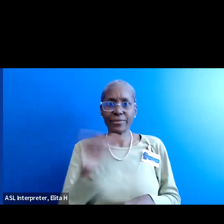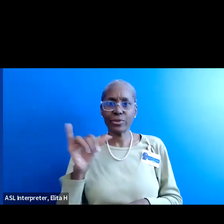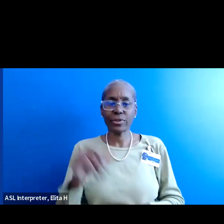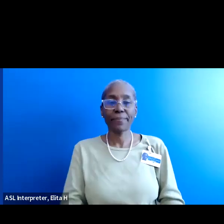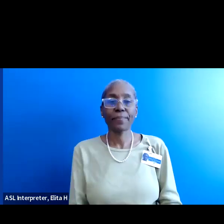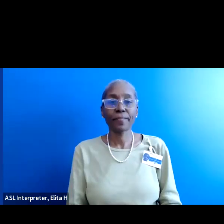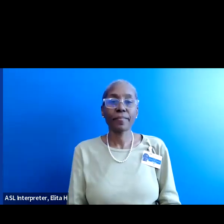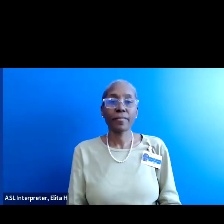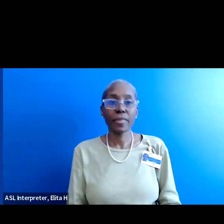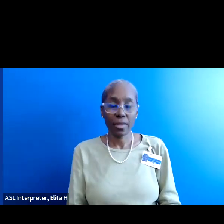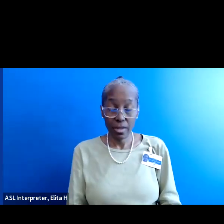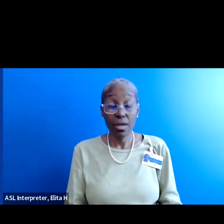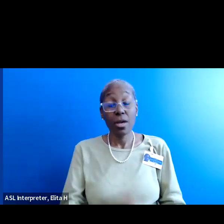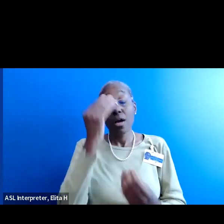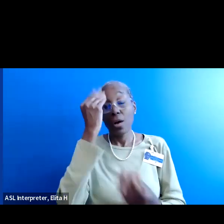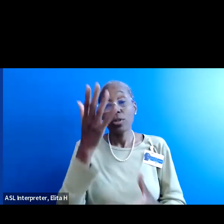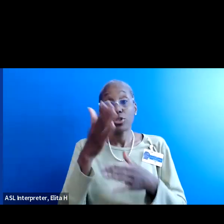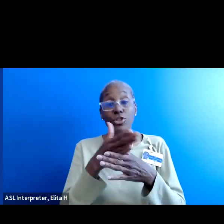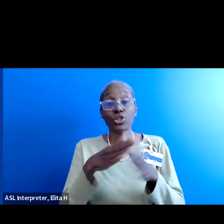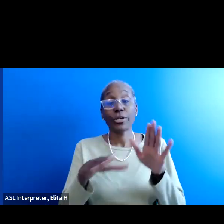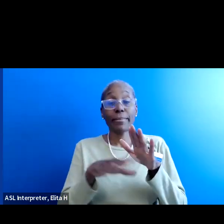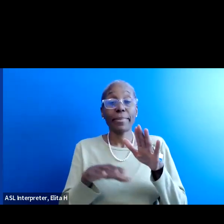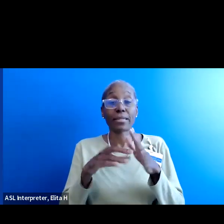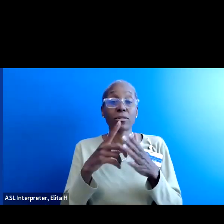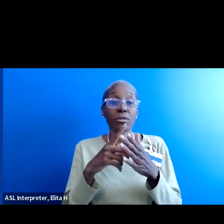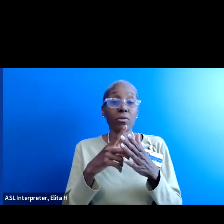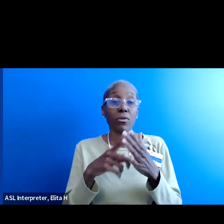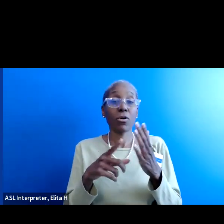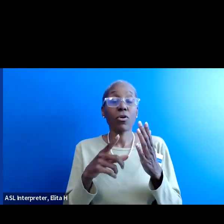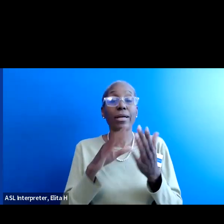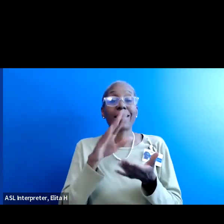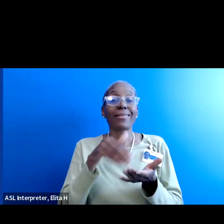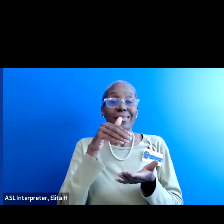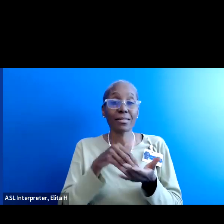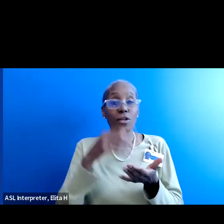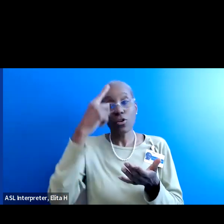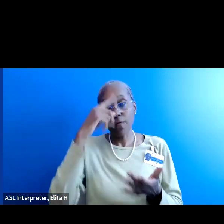And I wanted to share at least based on the Center for Medicare Advocacy on